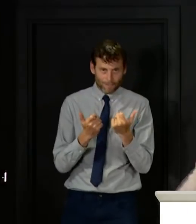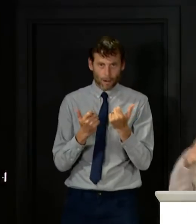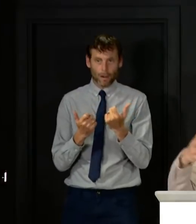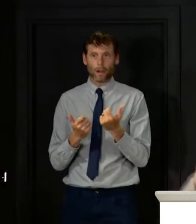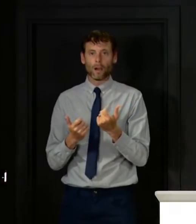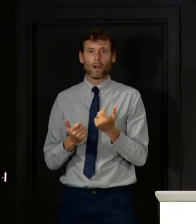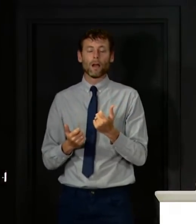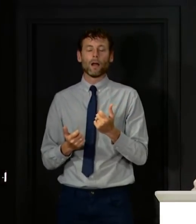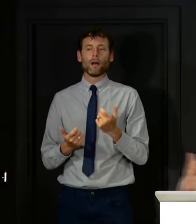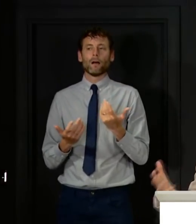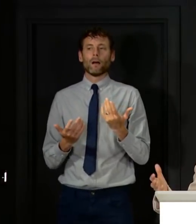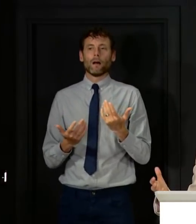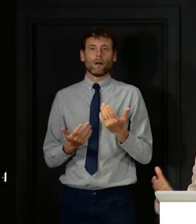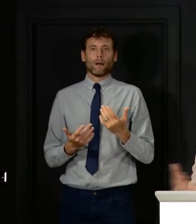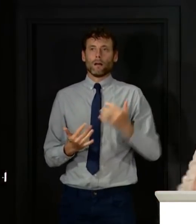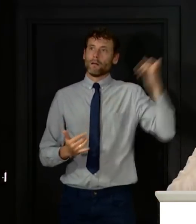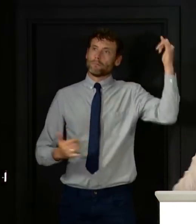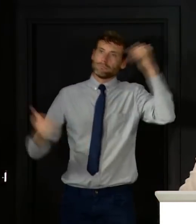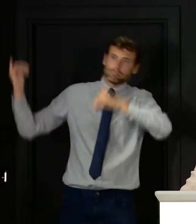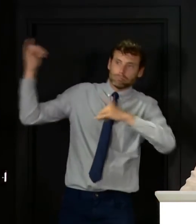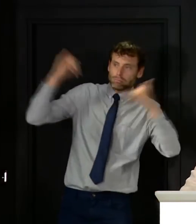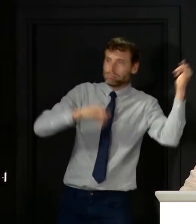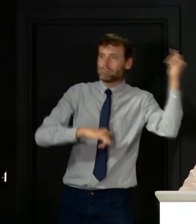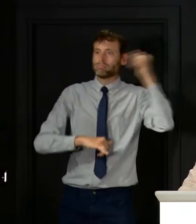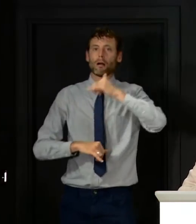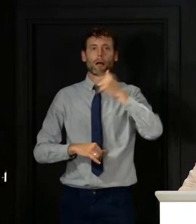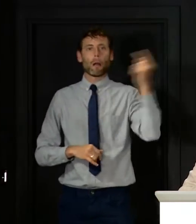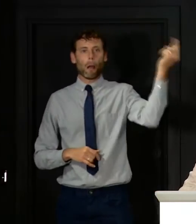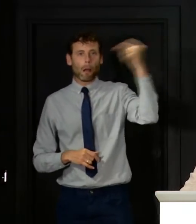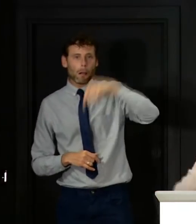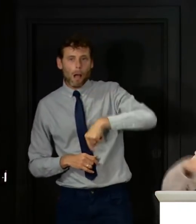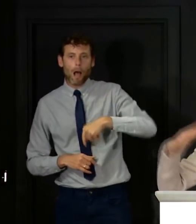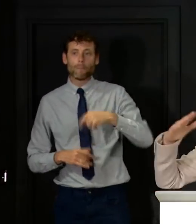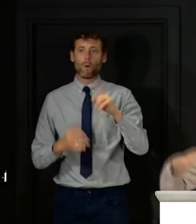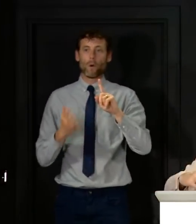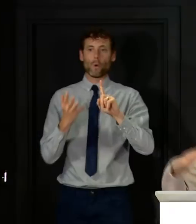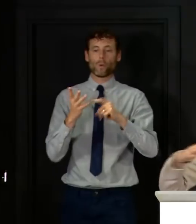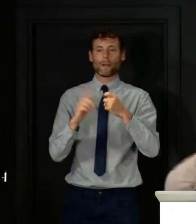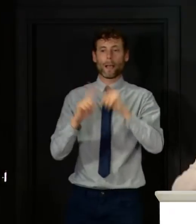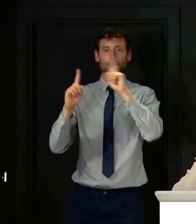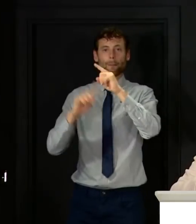from other parts of the world, or even other parts of the UK where infection rates might